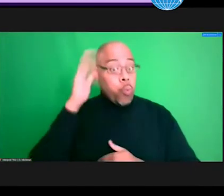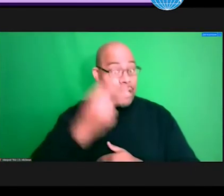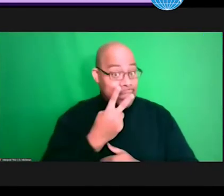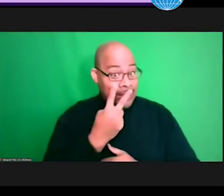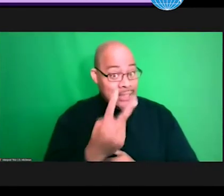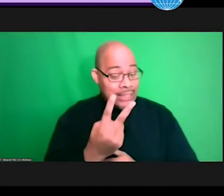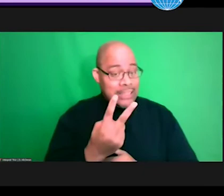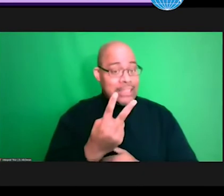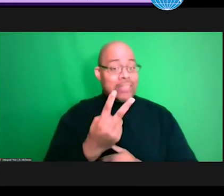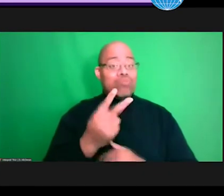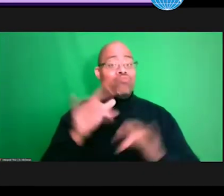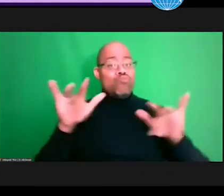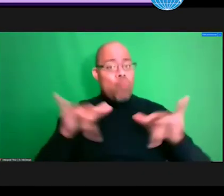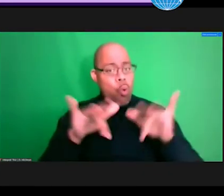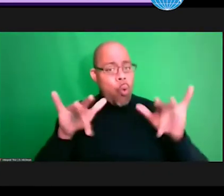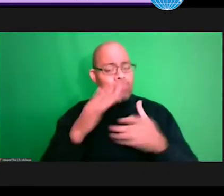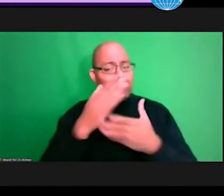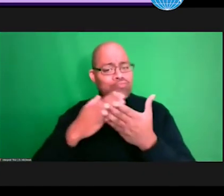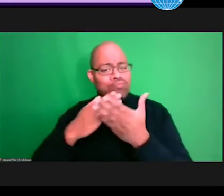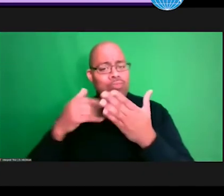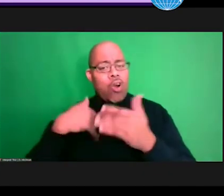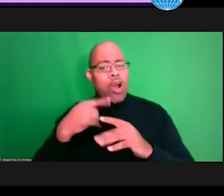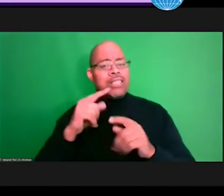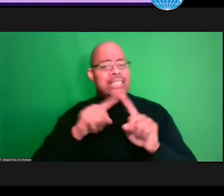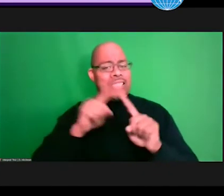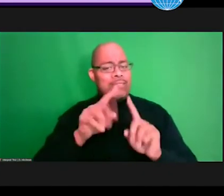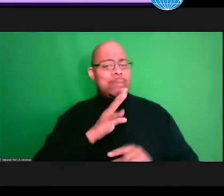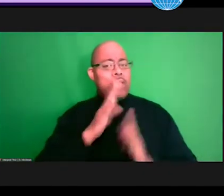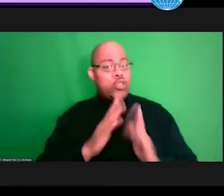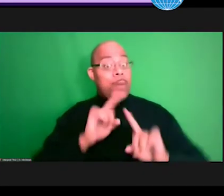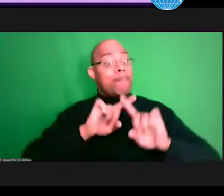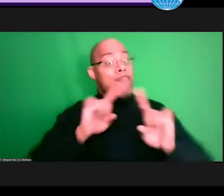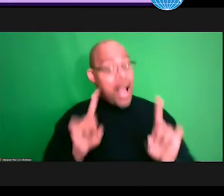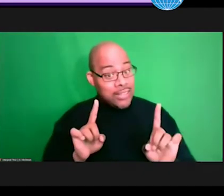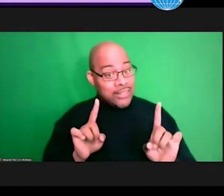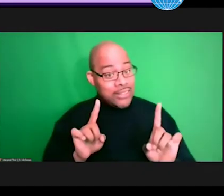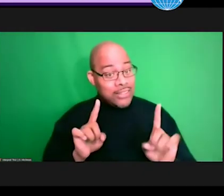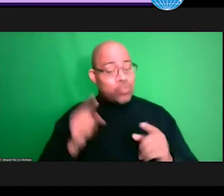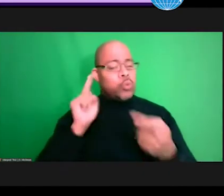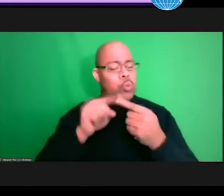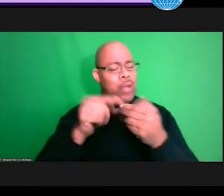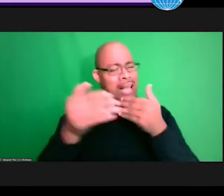recorded segments from our lineup of speakers. However, towards the end of the hour, myself